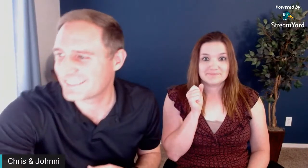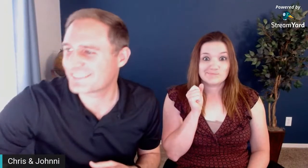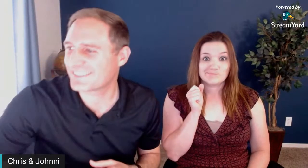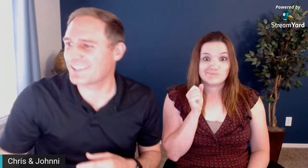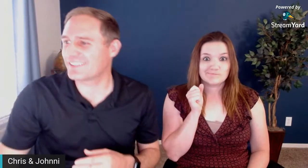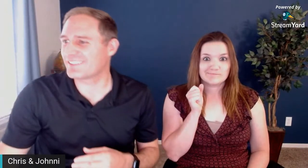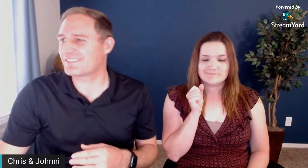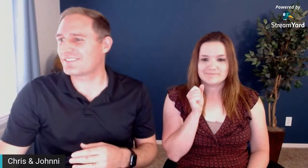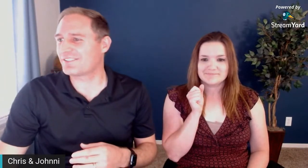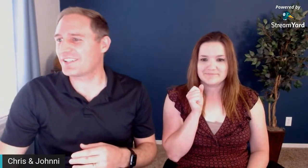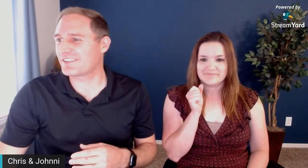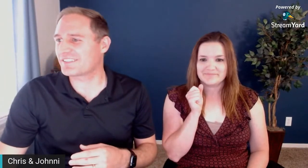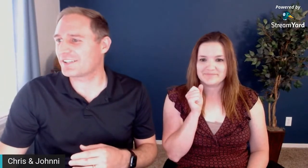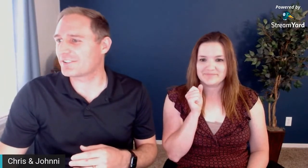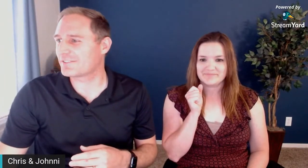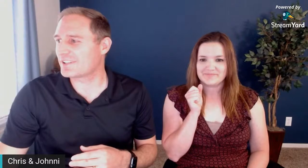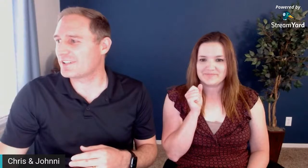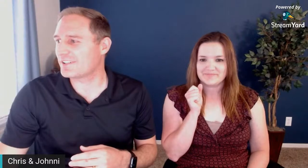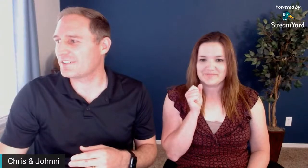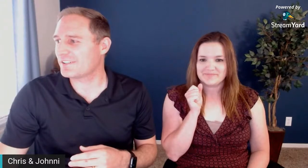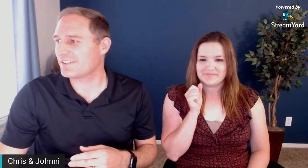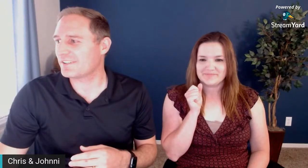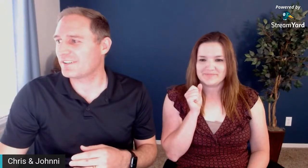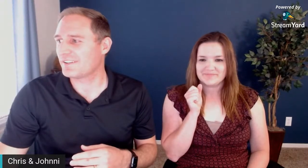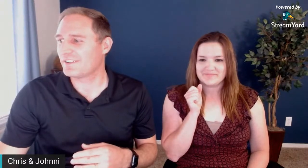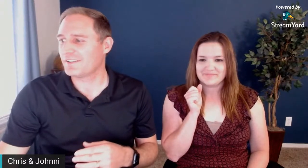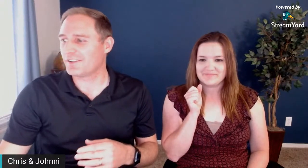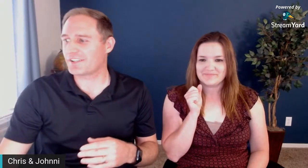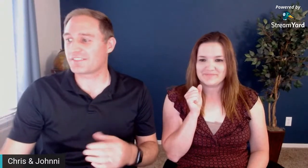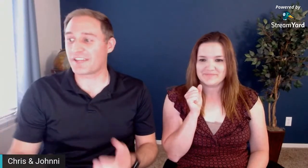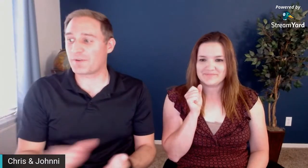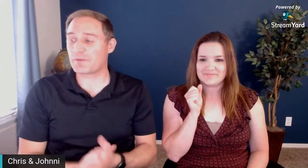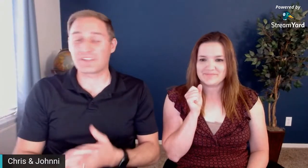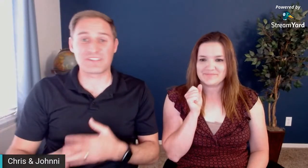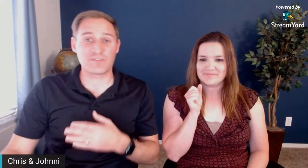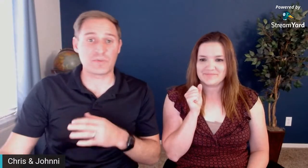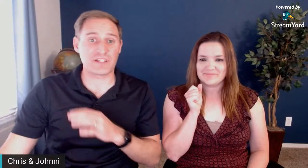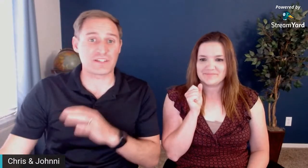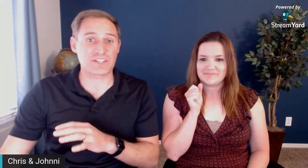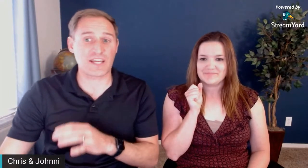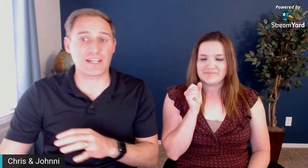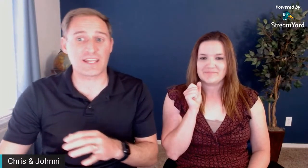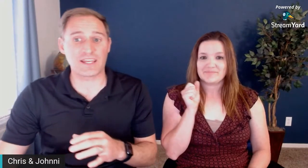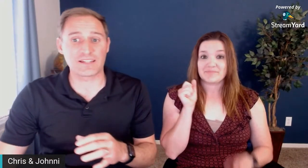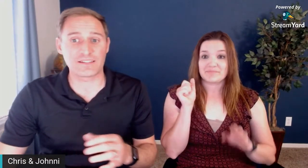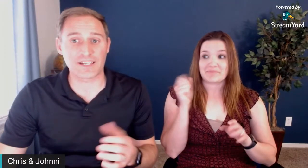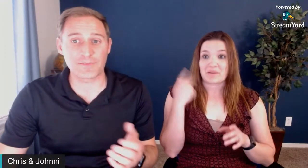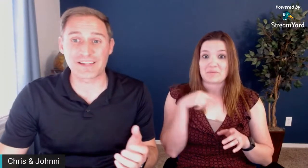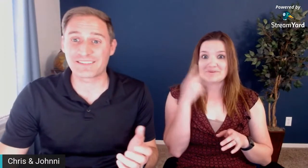Just turn down the sound over here, okay. So, that way we can see everybody in the chat and I